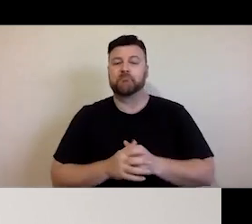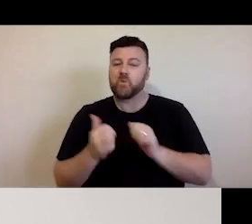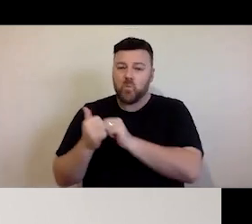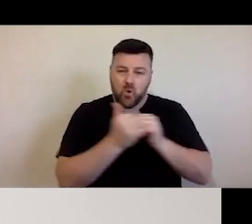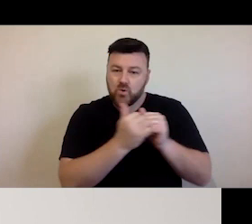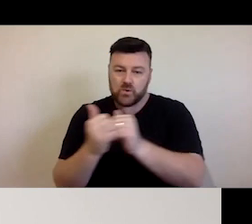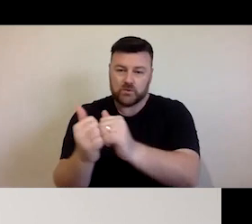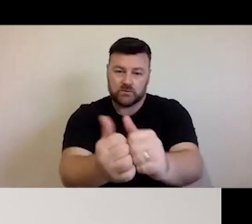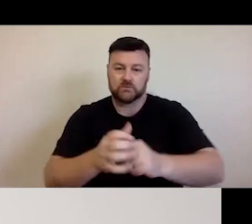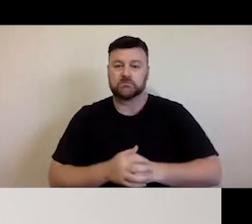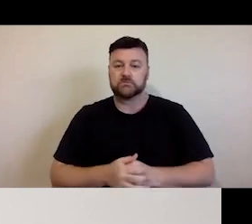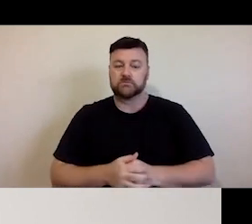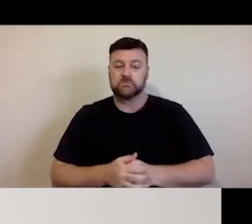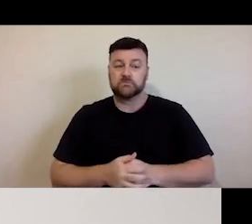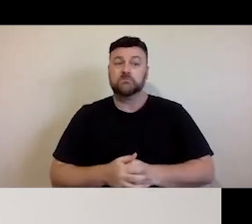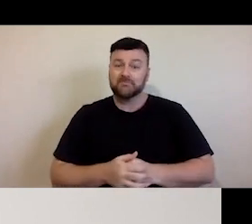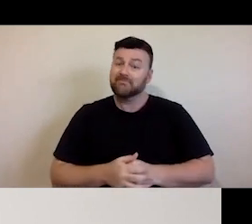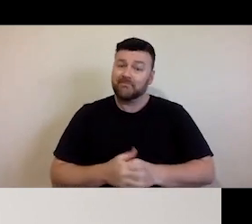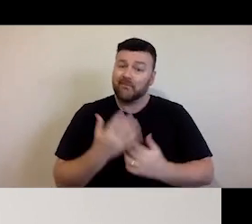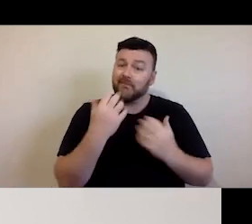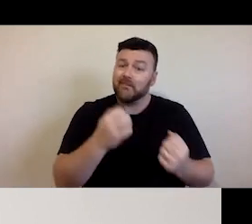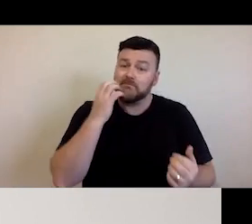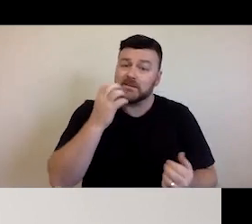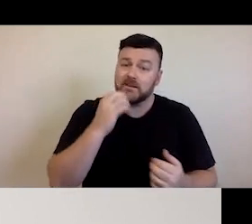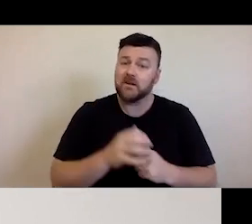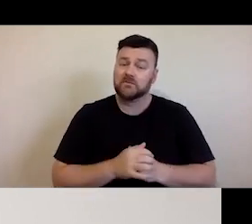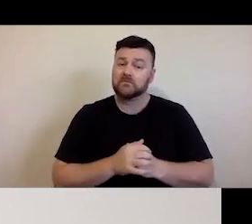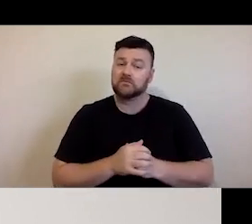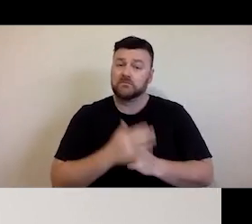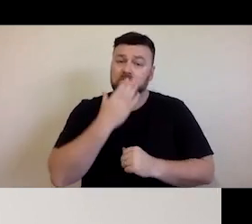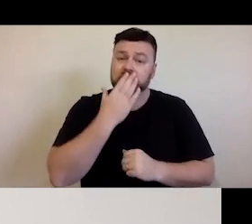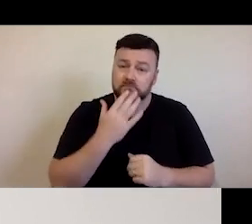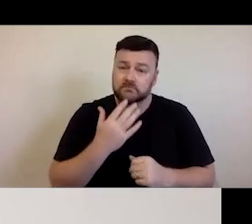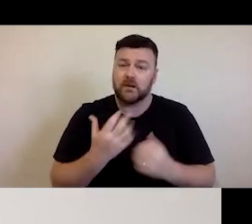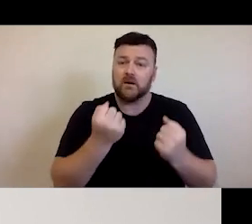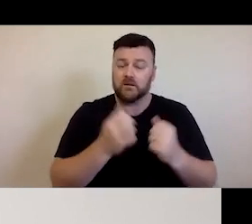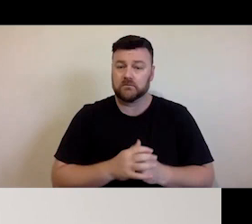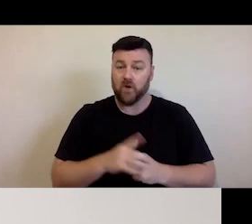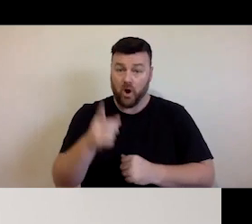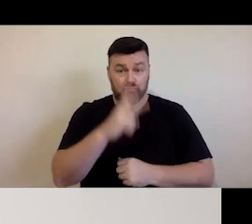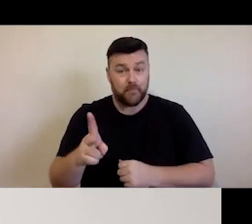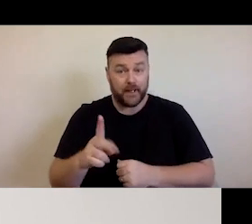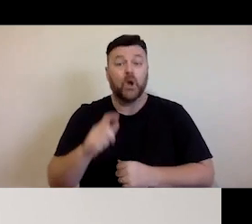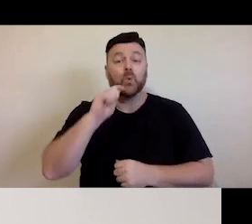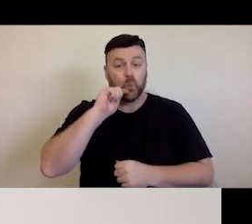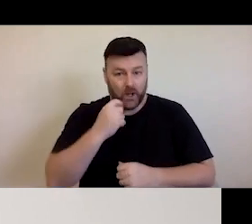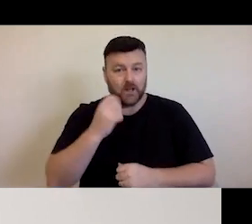We will make mistakes. Let me repeat that - we will make mistakes.